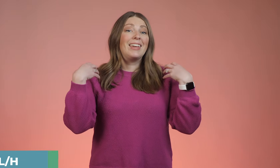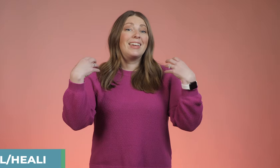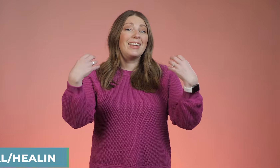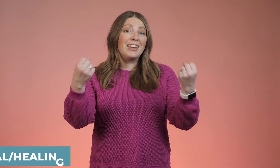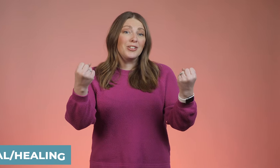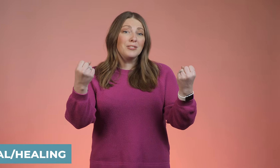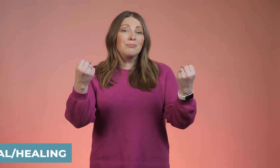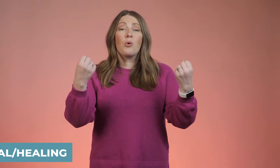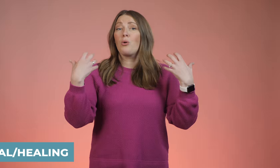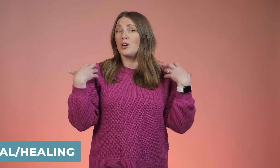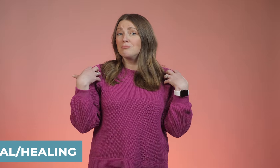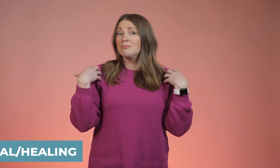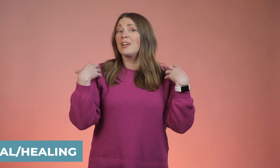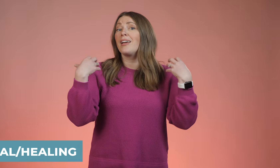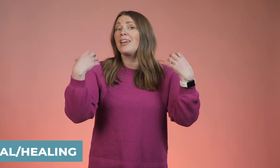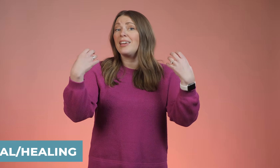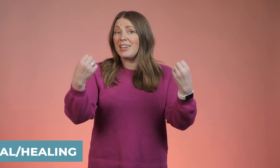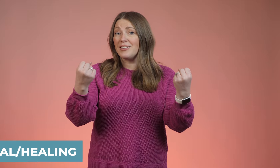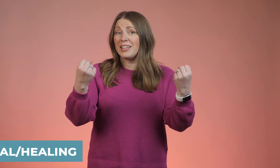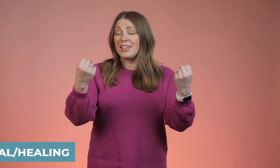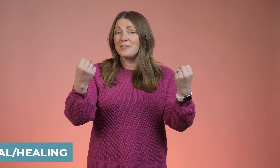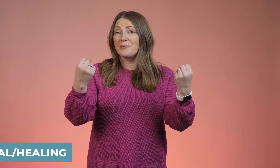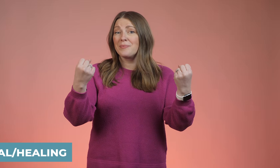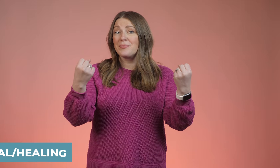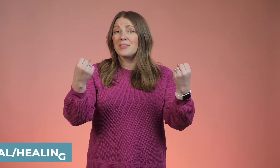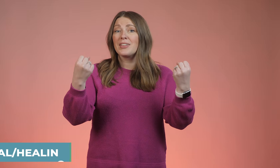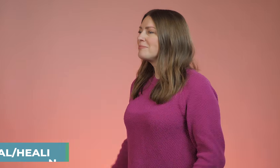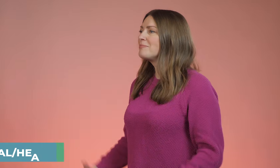Heal or healing.